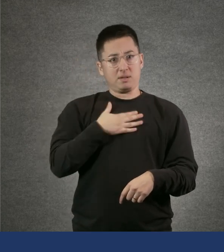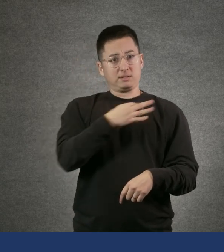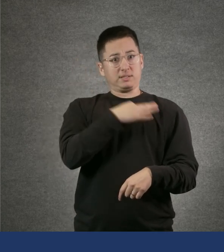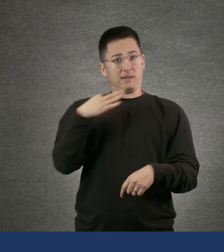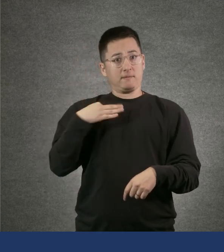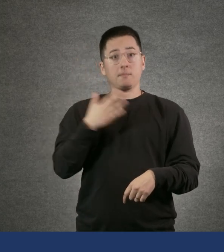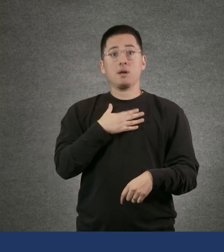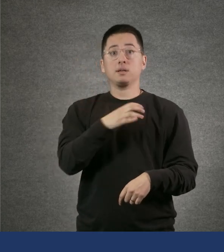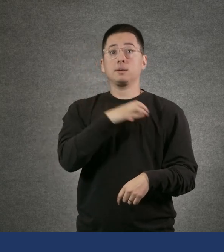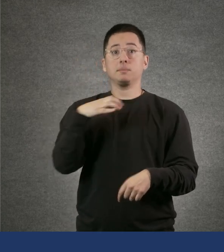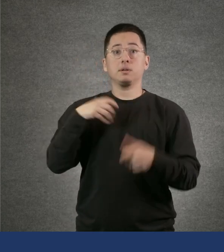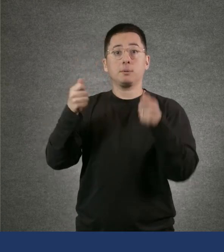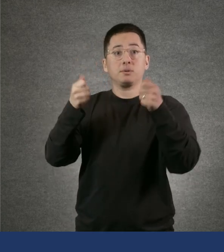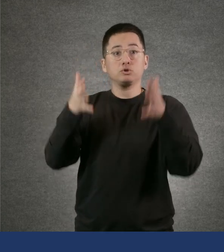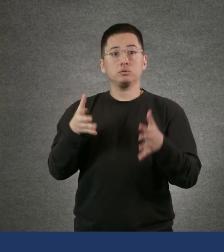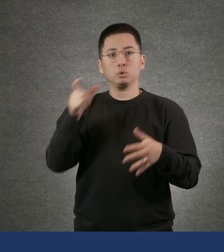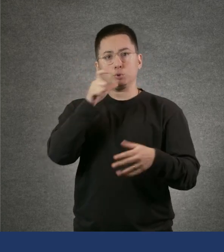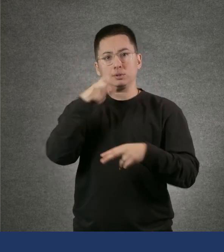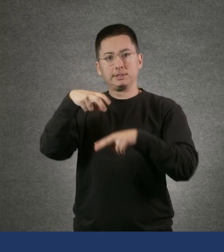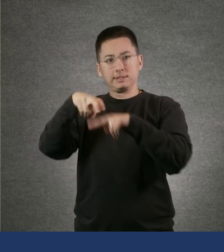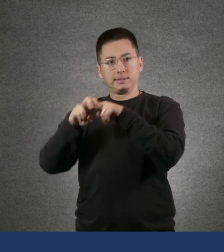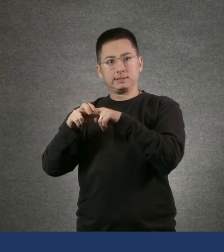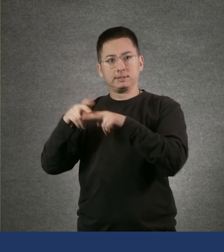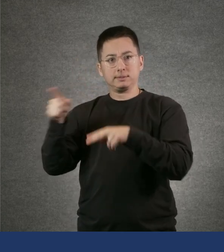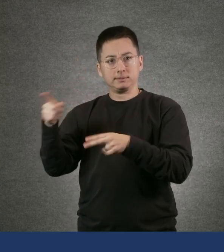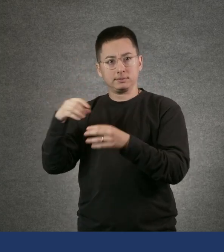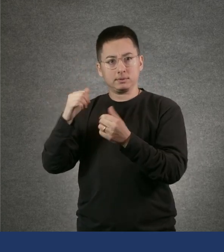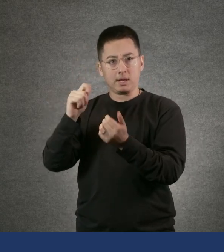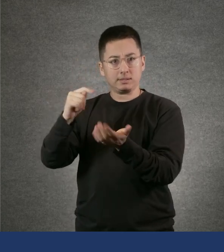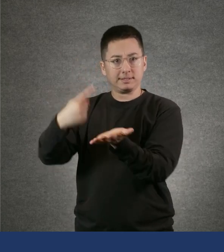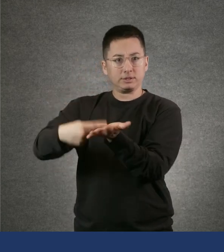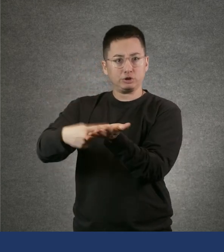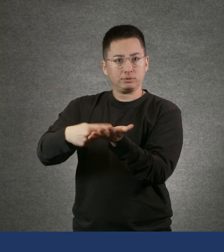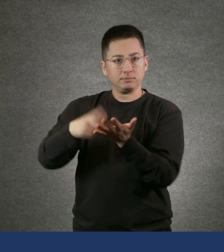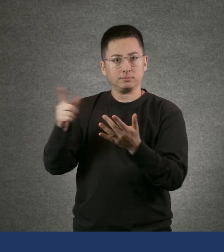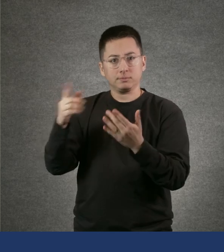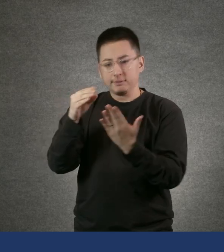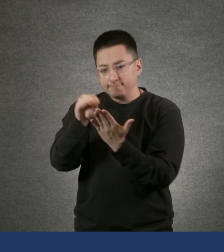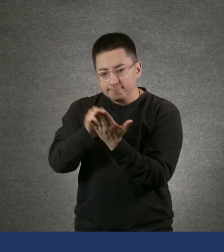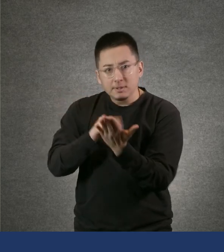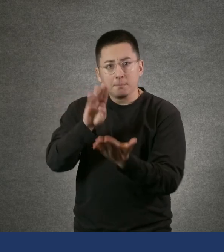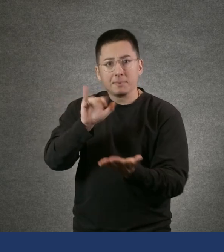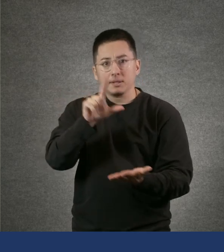was sitting there having a discussion about some of the bills that you had sent, these